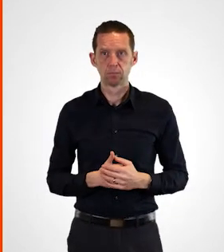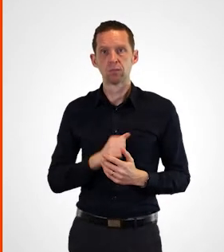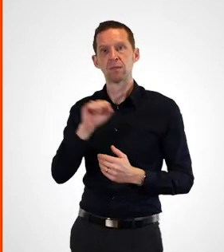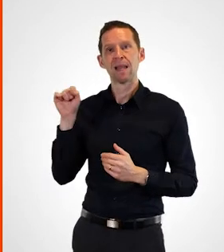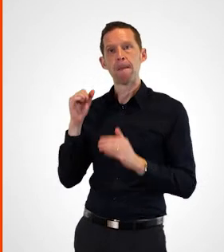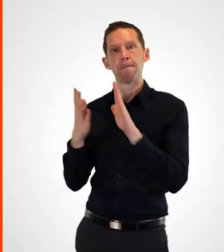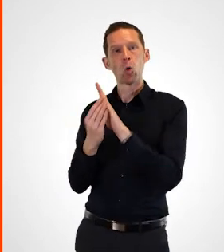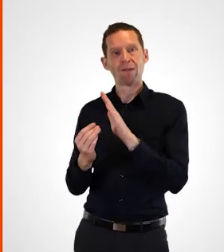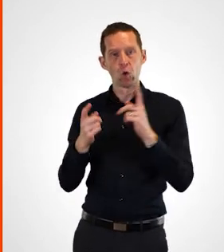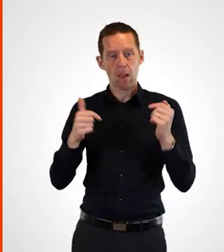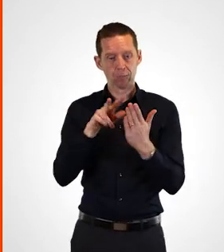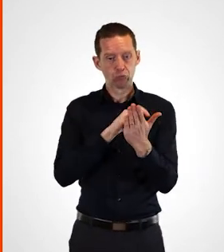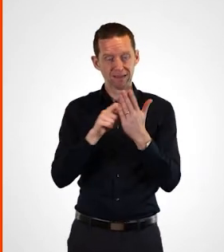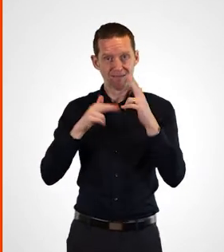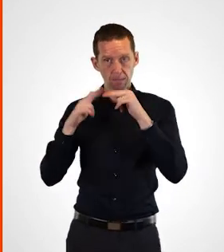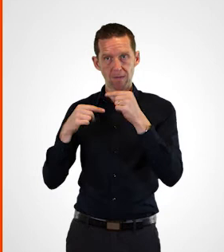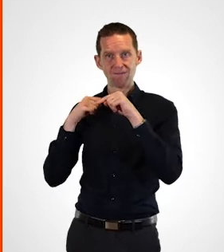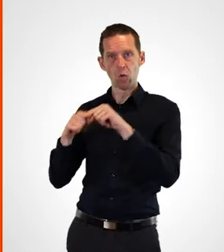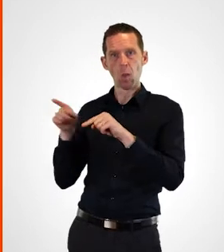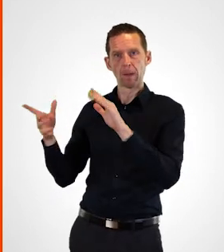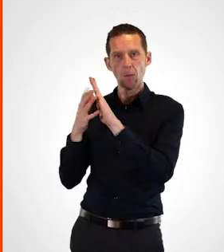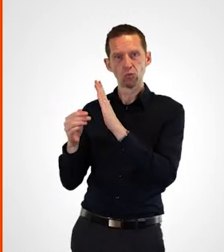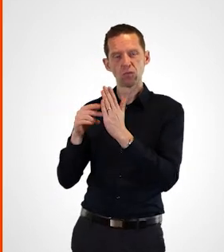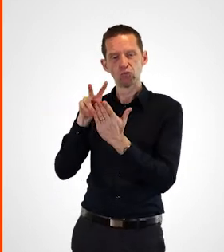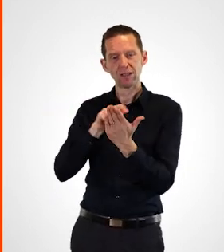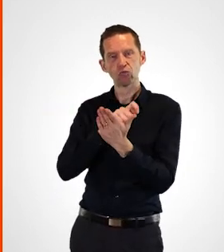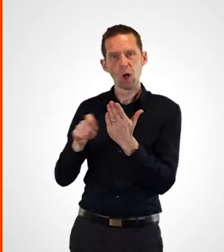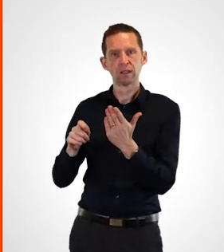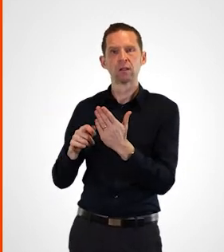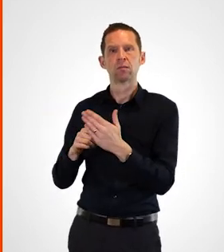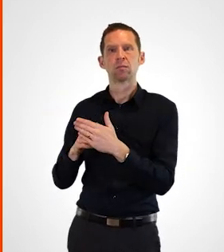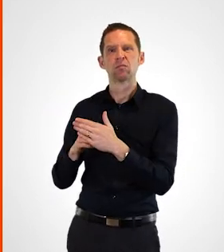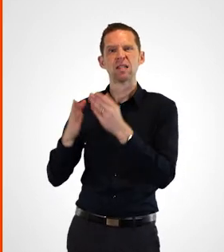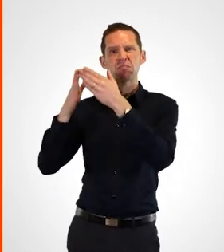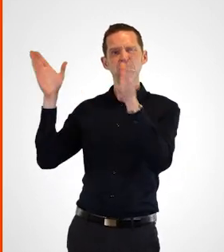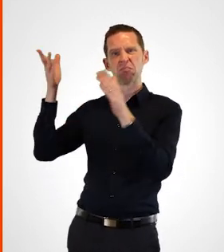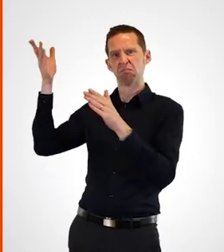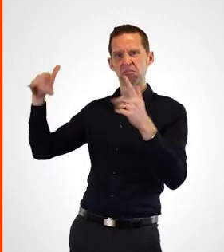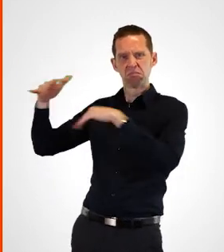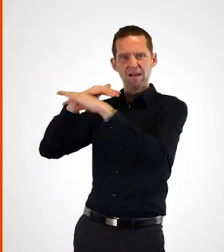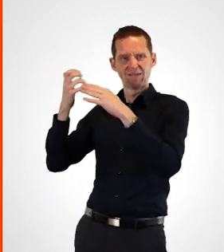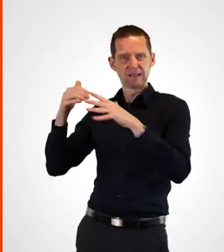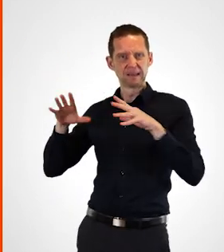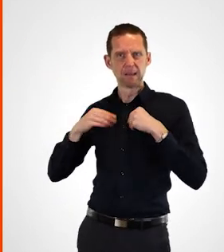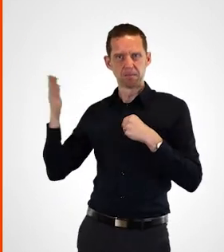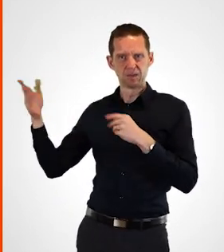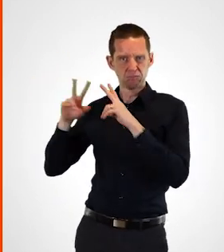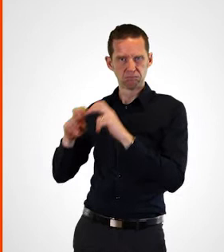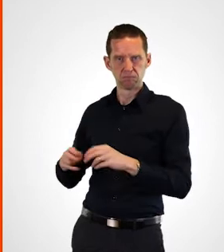of early literacy development is informed by those models of reading and writing development more widely accepted in the field.